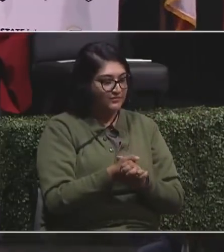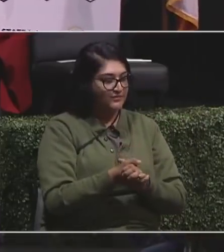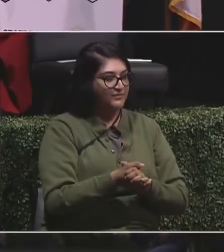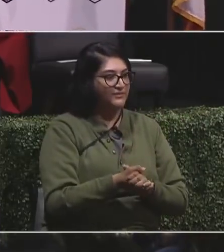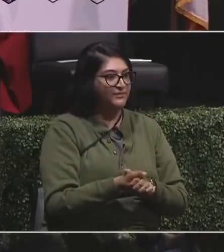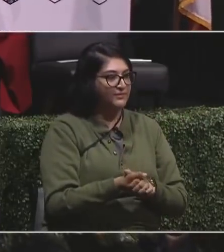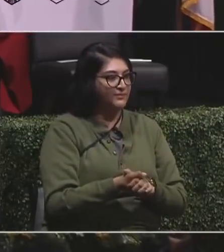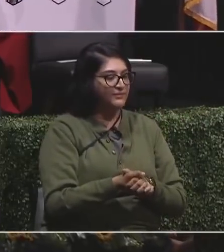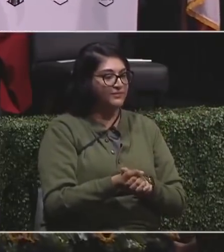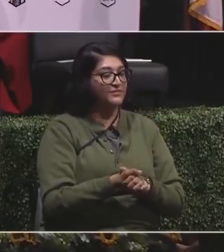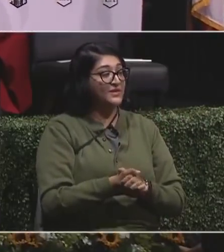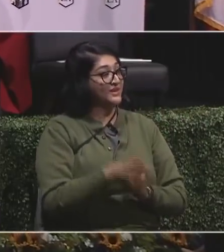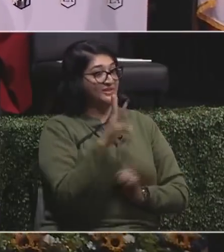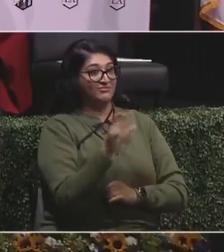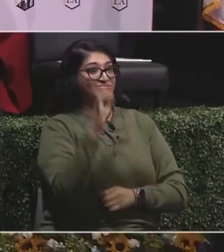PRESIDENT OF CAL STATE LA, WILLIAM A. COVINO.